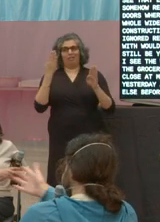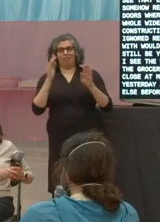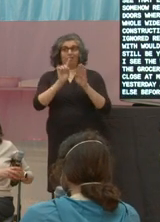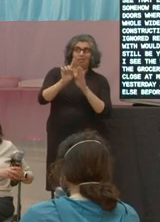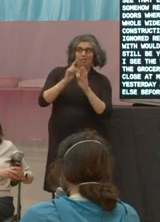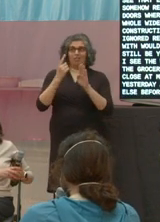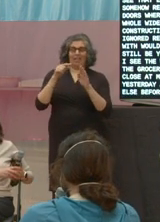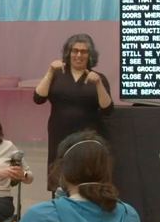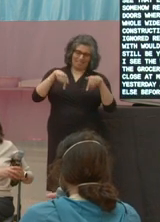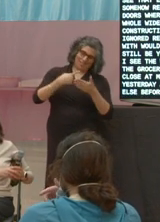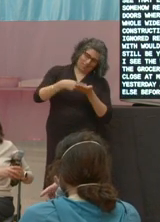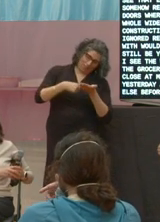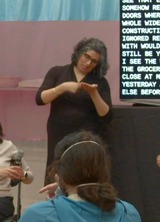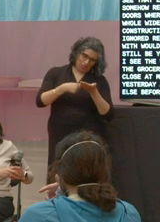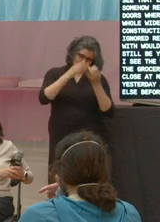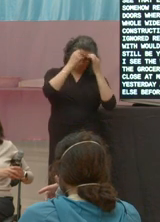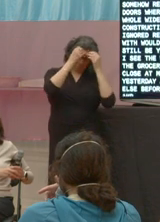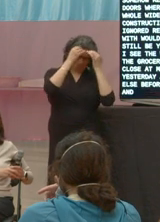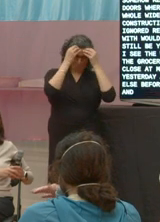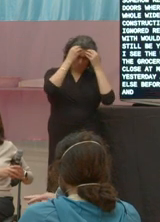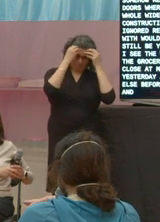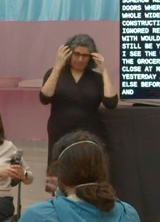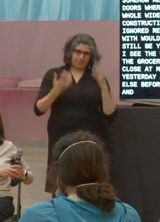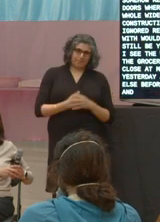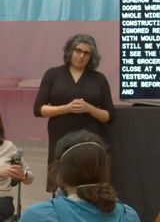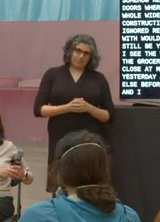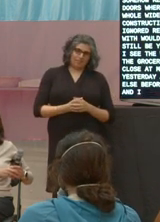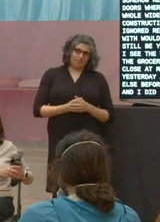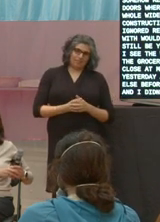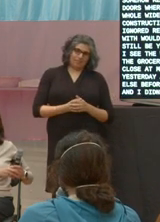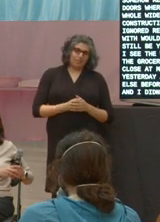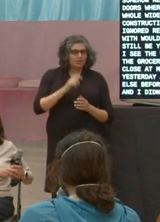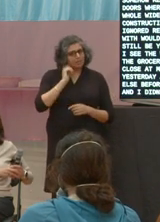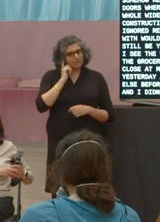this conversation. And I didn't know anyone was going to talk in